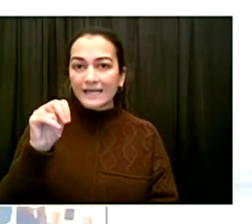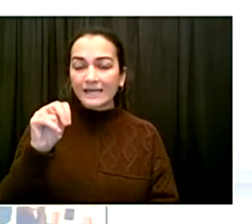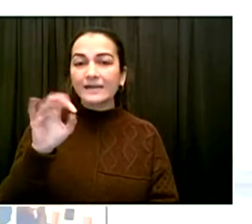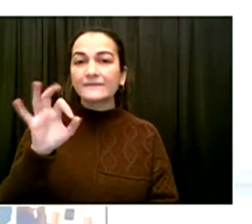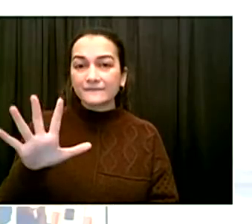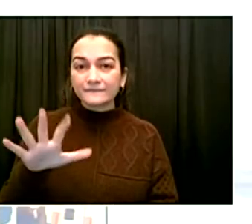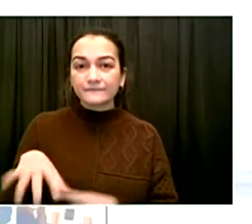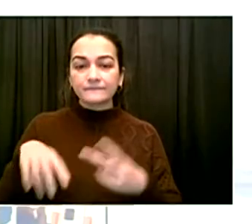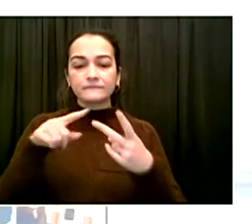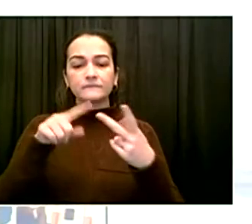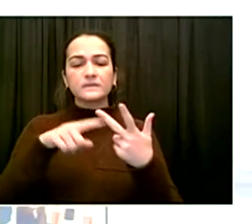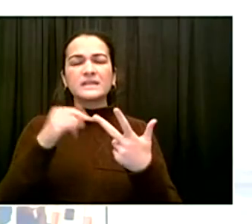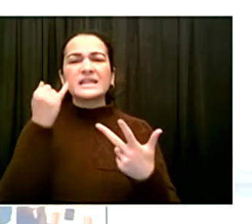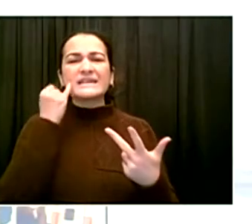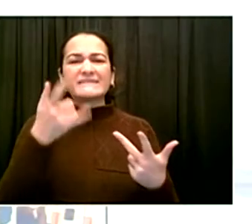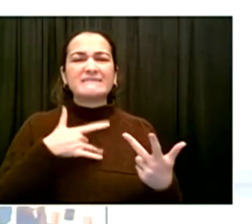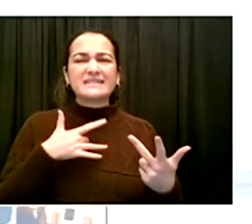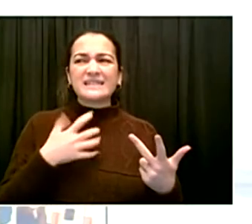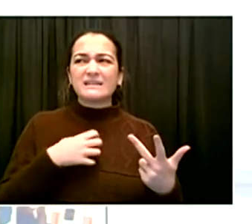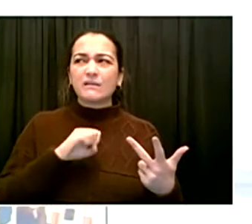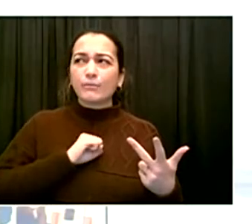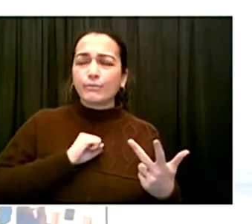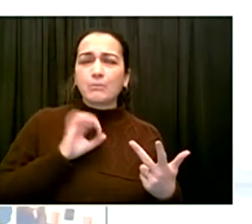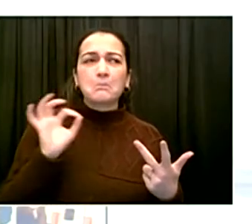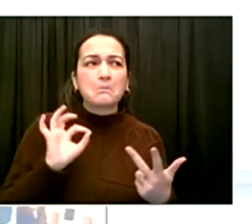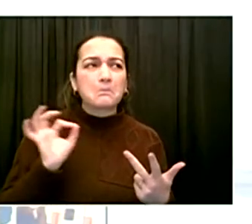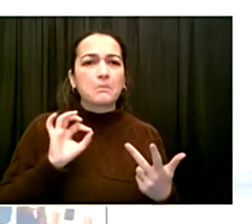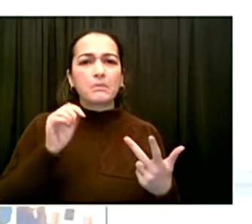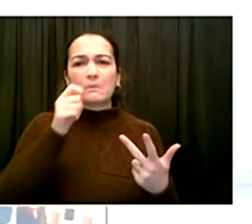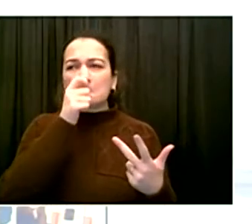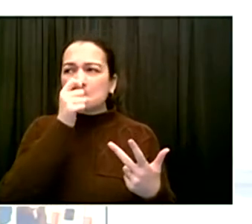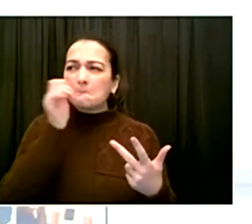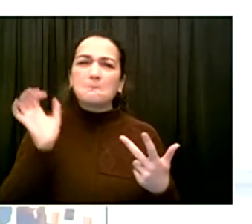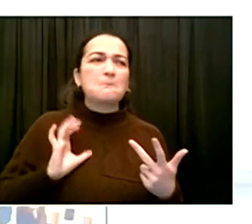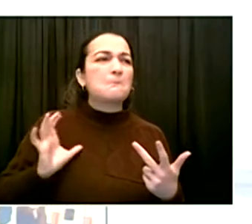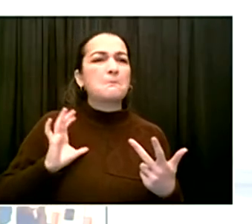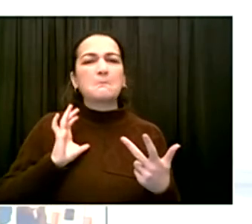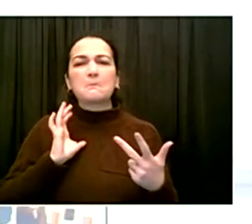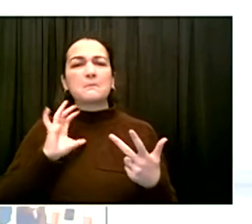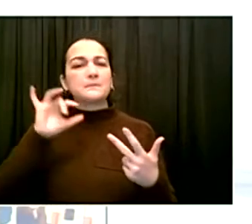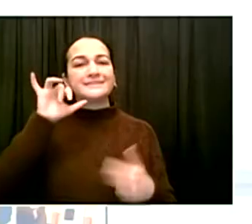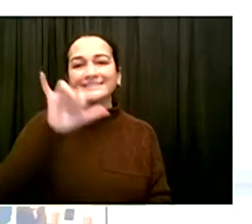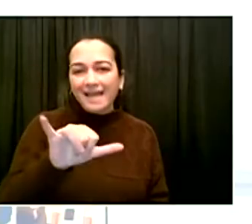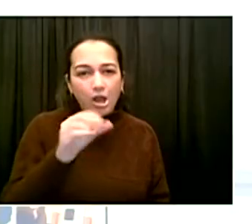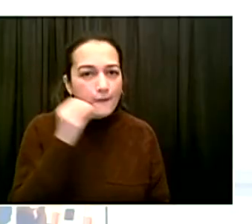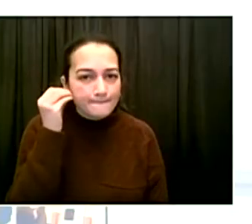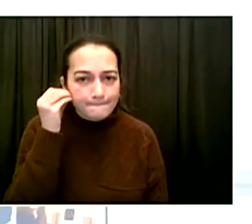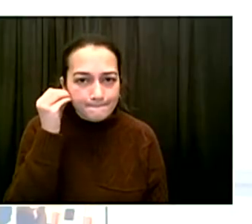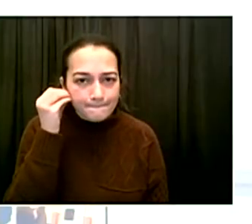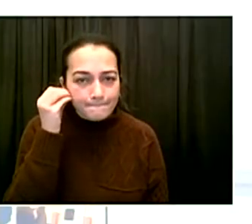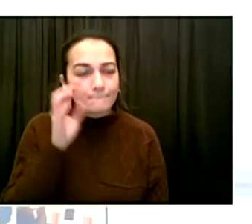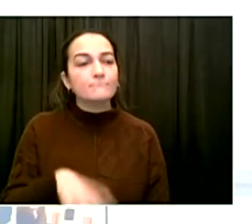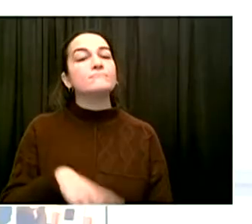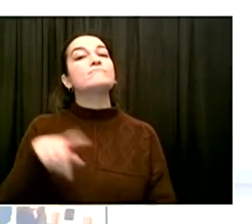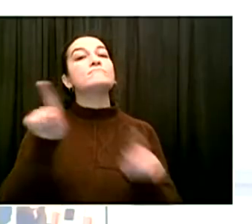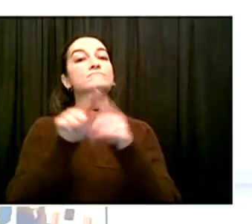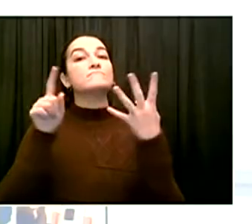STAY HOME IF YOU ARE FEELING THE SLIGHTEST BIT SICK, AND GET